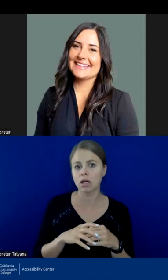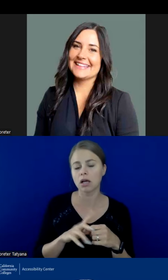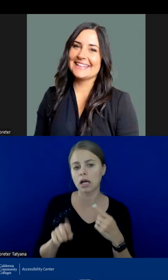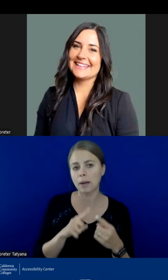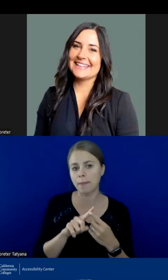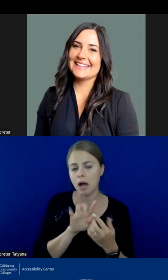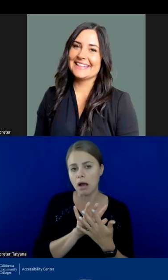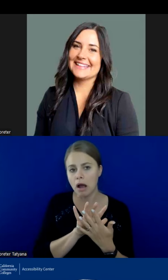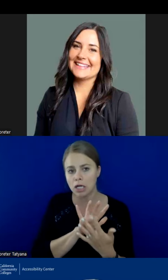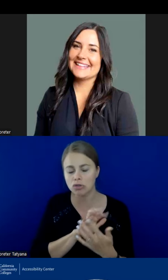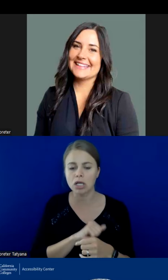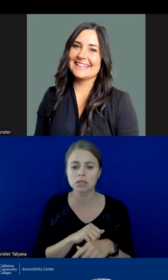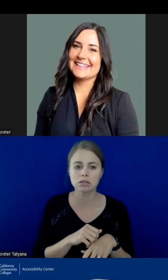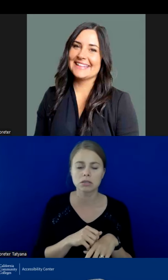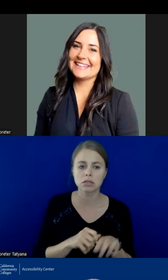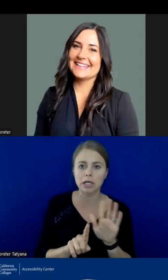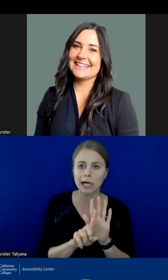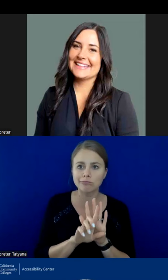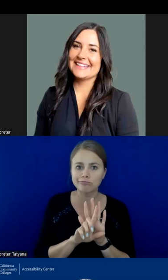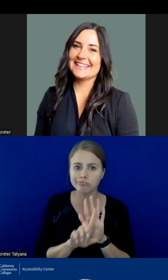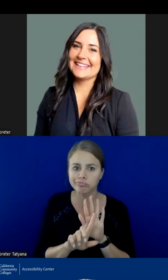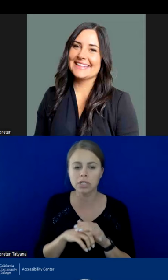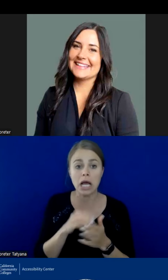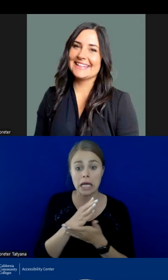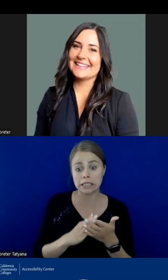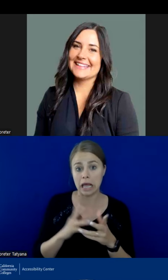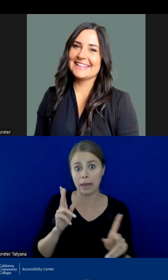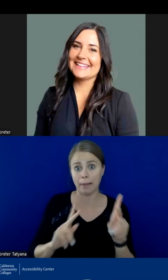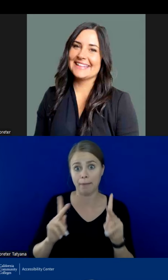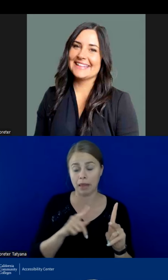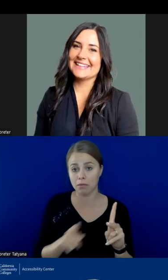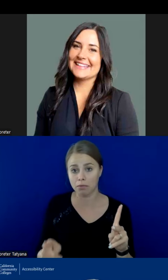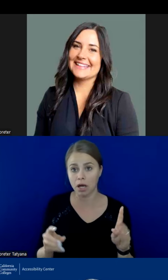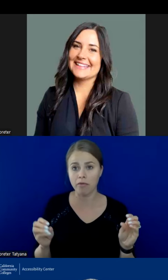Some people have more sharp vision,